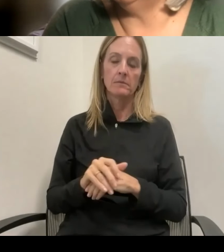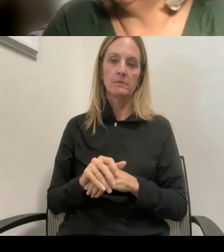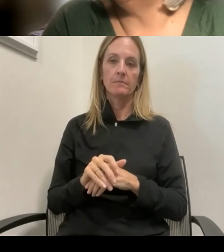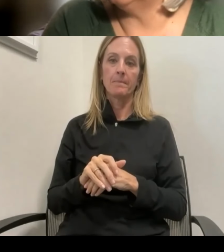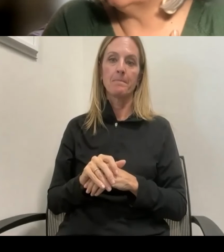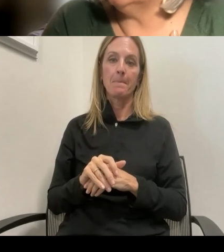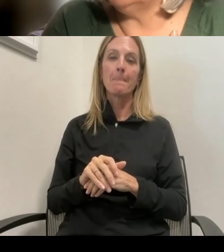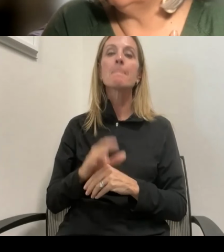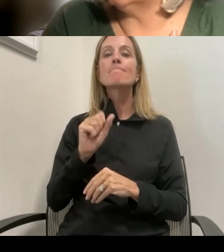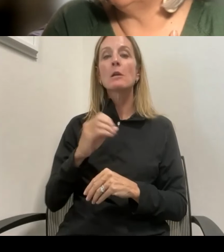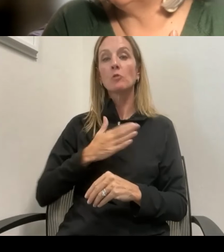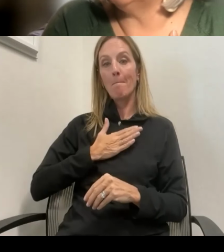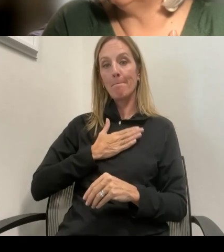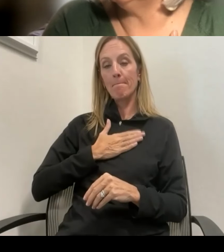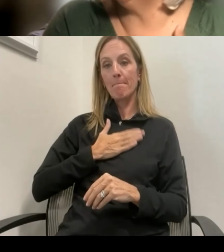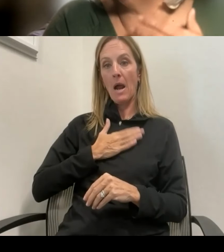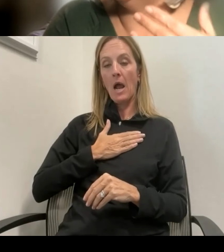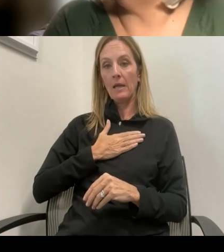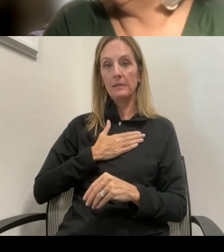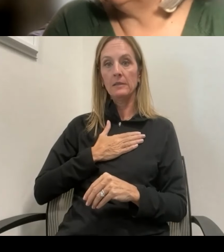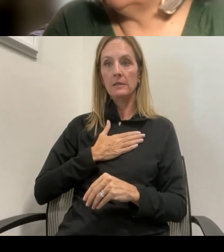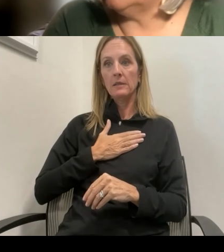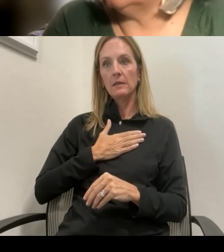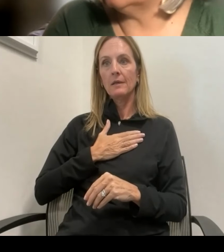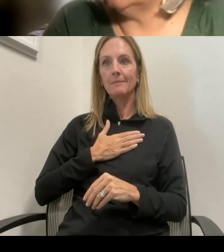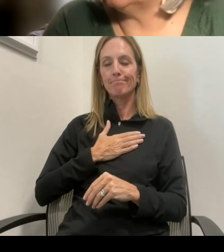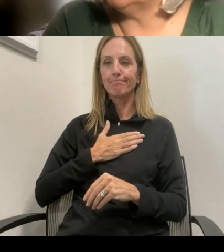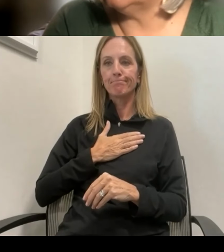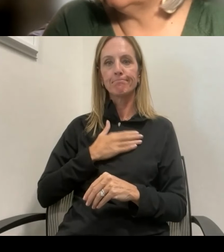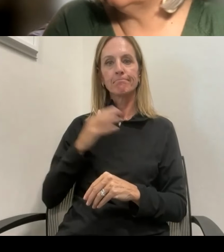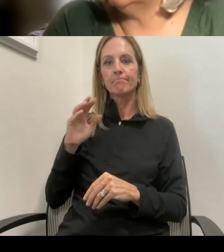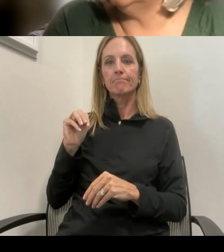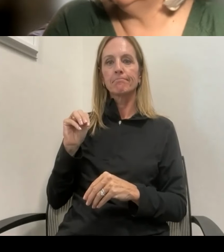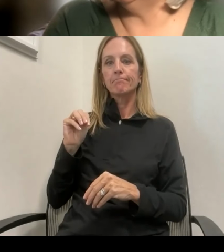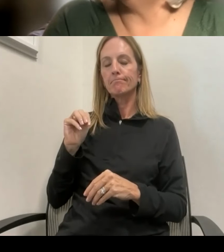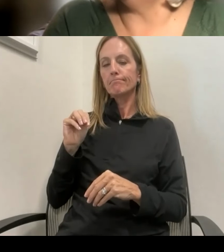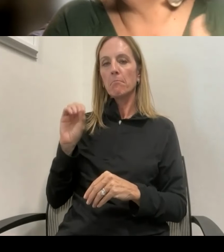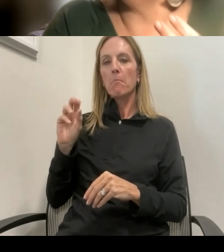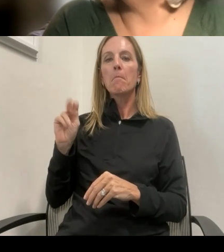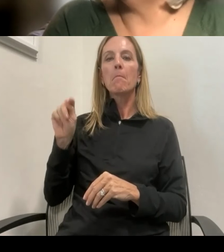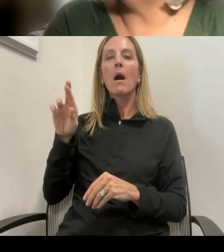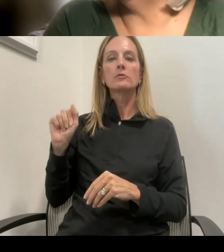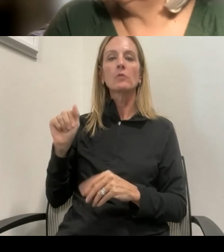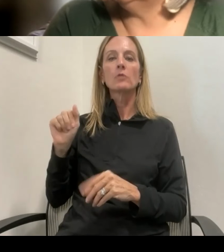my personal wellness comes from this, my family wellness comes from this, my community and village